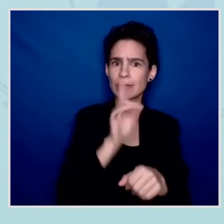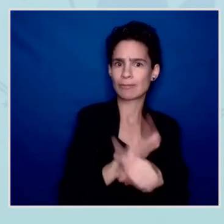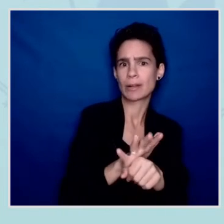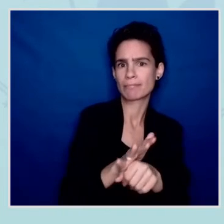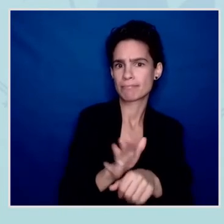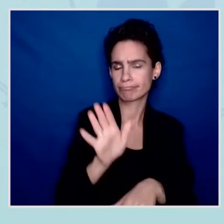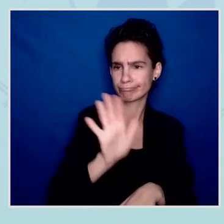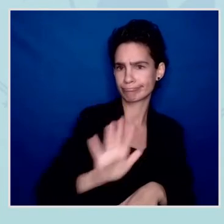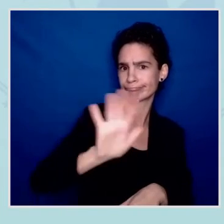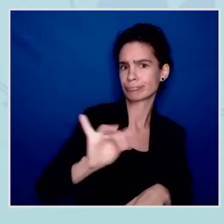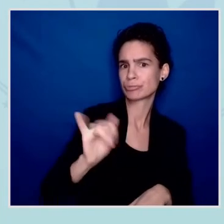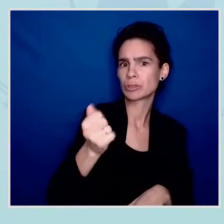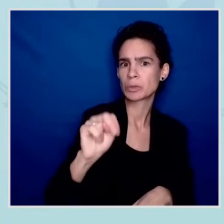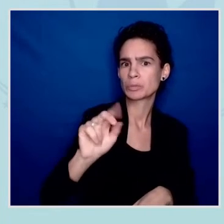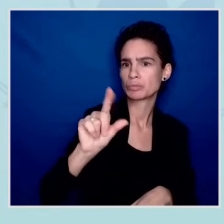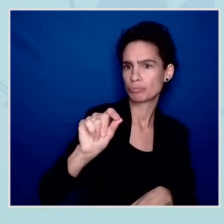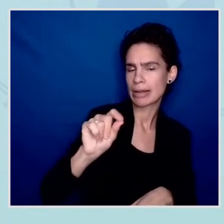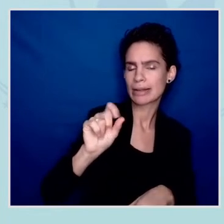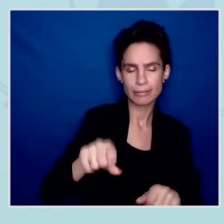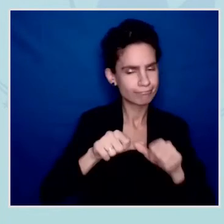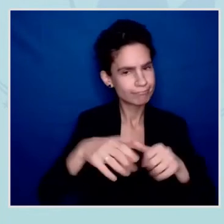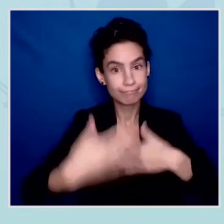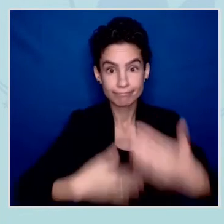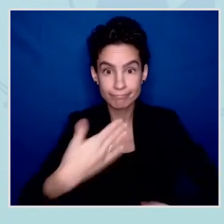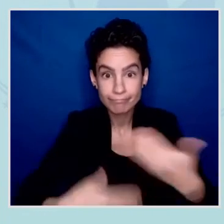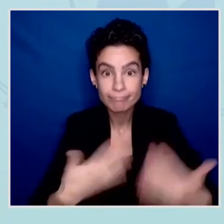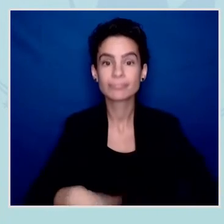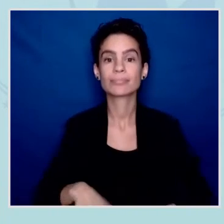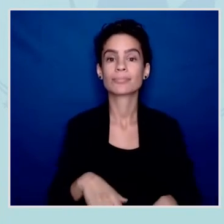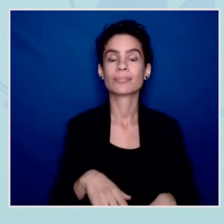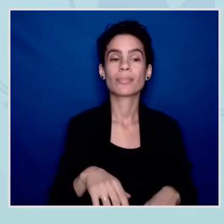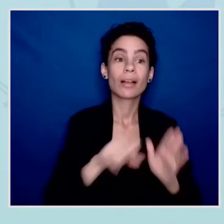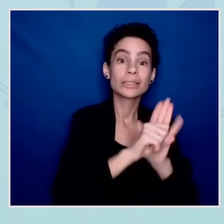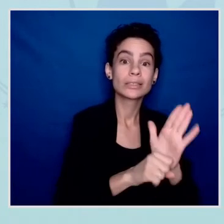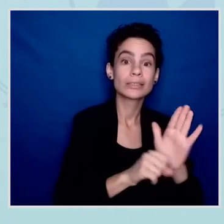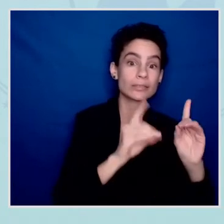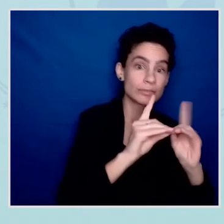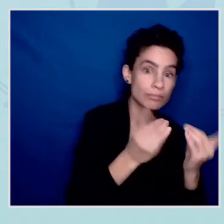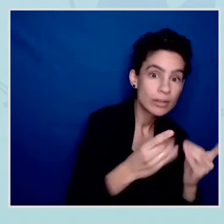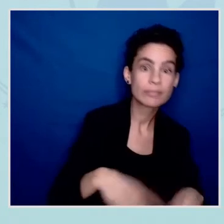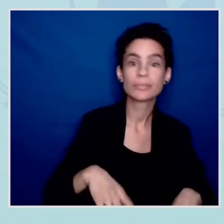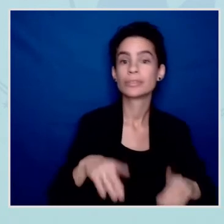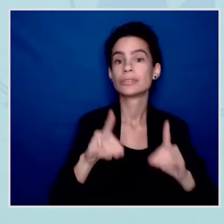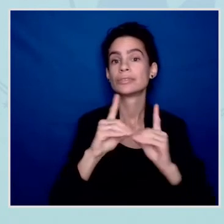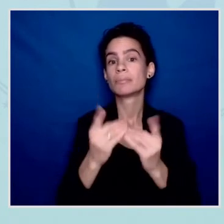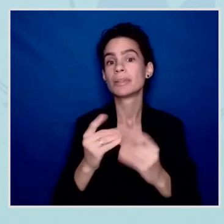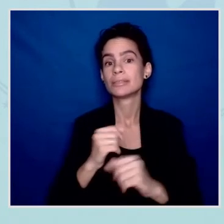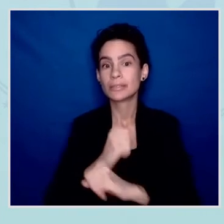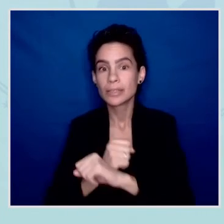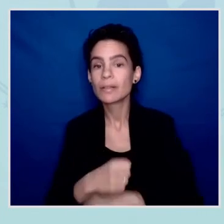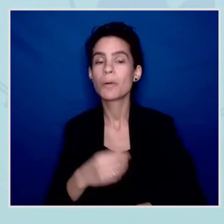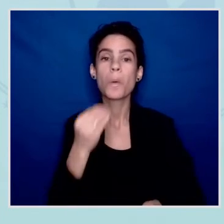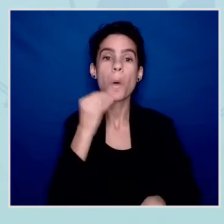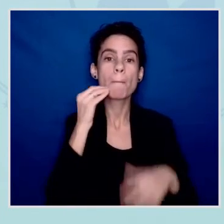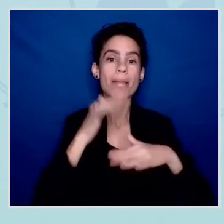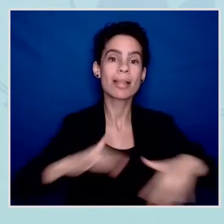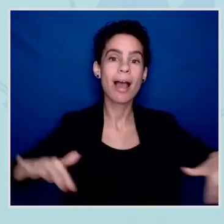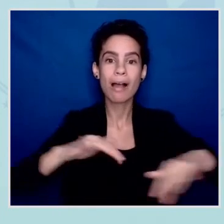STATE, DEFENSE, TREASURY, HOMELAND SECURITY. I NOMINATED THEM BACK IN NOVEMBER. GIVEN WHAT OUR COUNTRY'S BEEN THROUGH THE LAST FOUR YEARS, THE LAST FEW DAYS, GIVEN THE THREATS AND THE RISKS TO THE